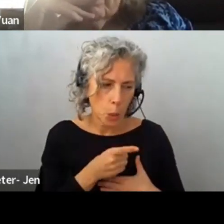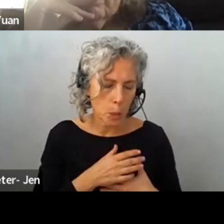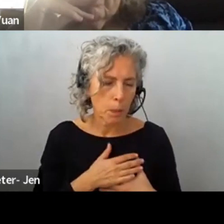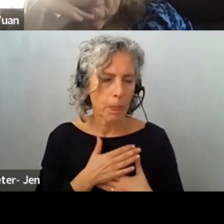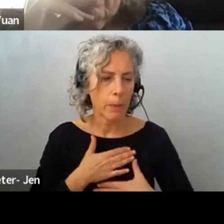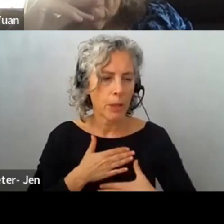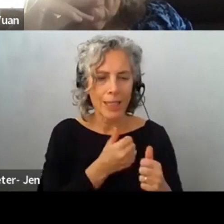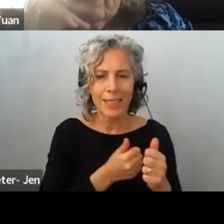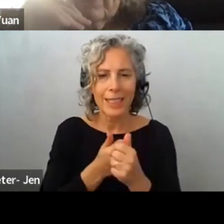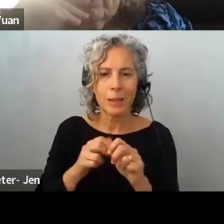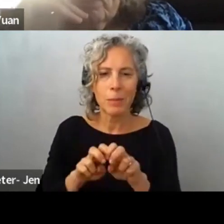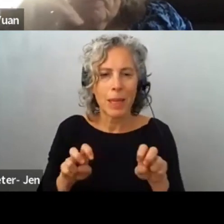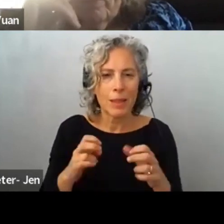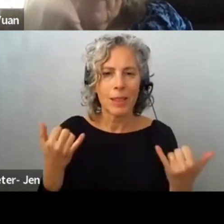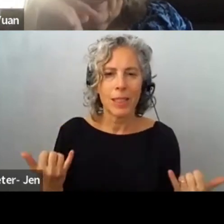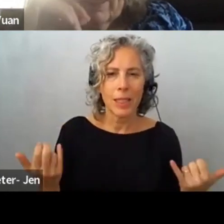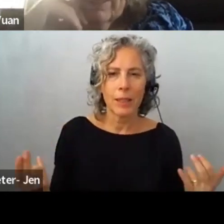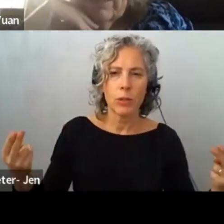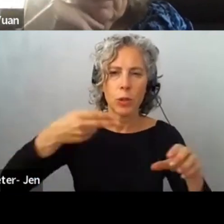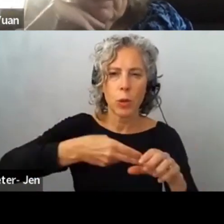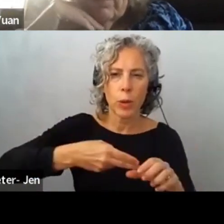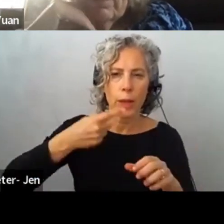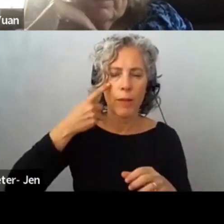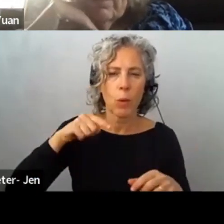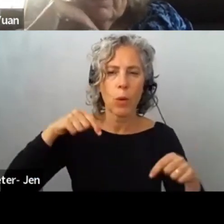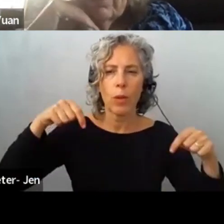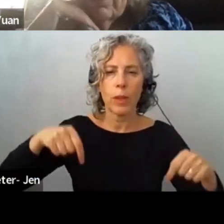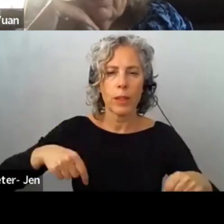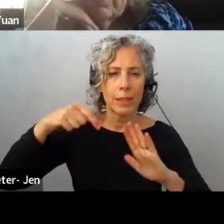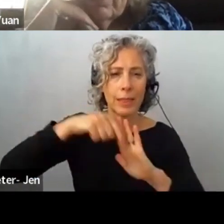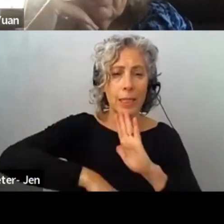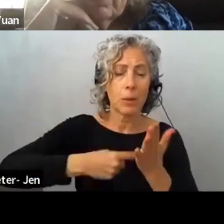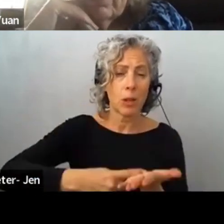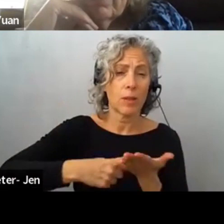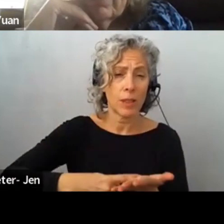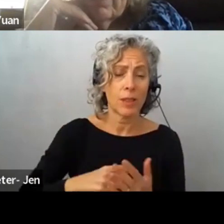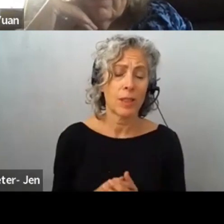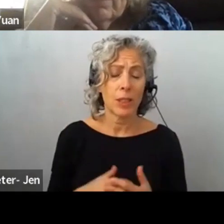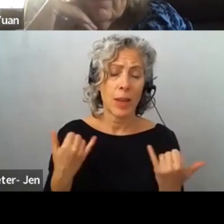each of our panelists who have joined us for this far reaching conversation. And this has taken us to the very end of our